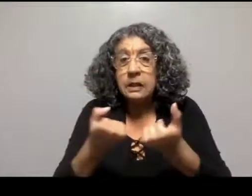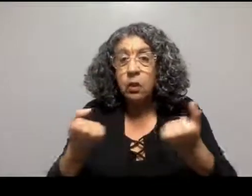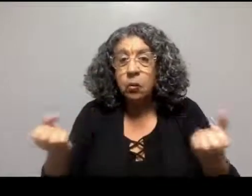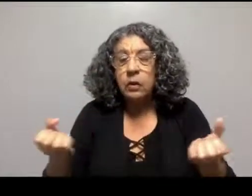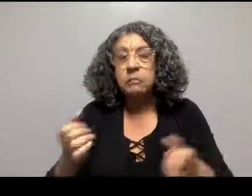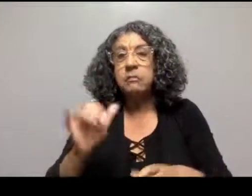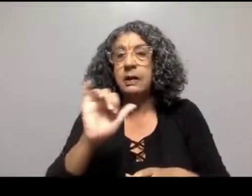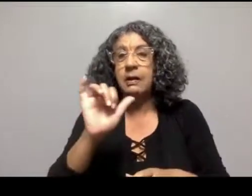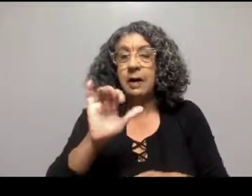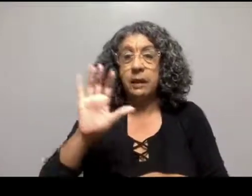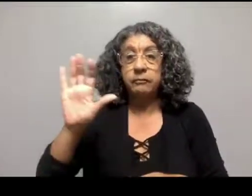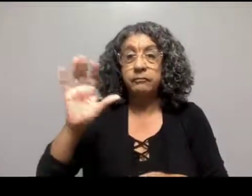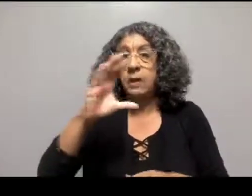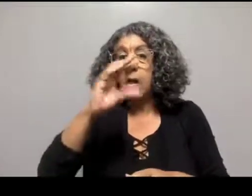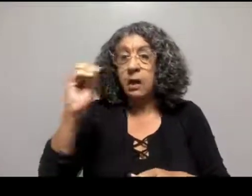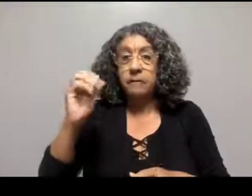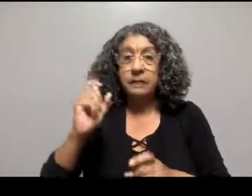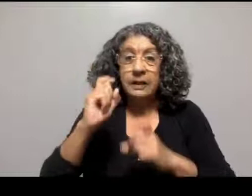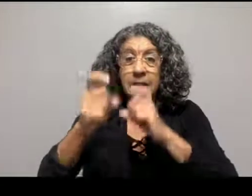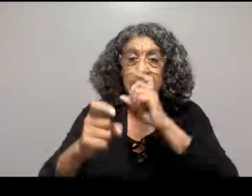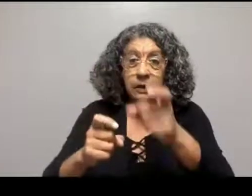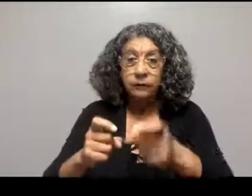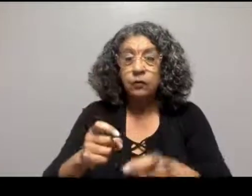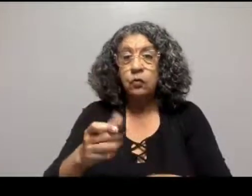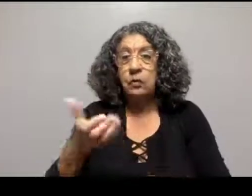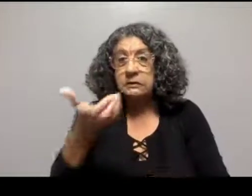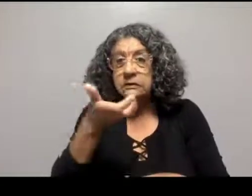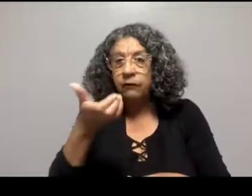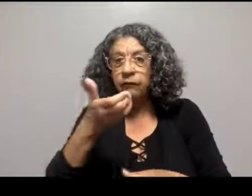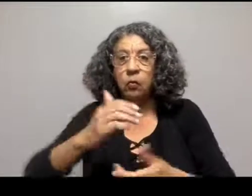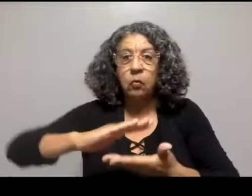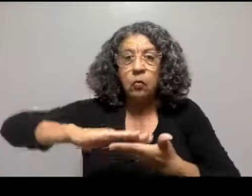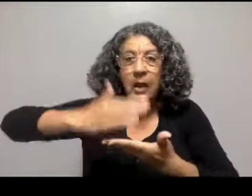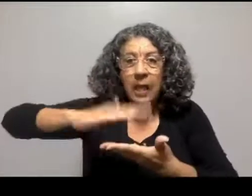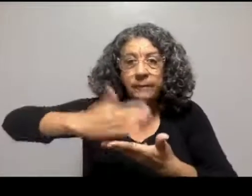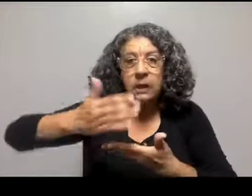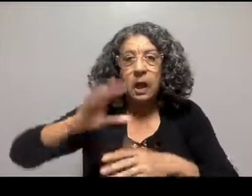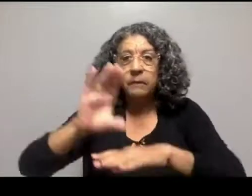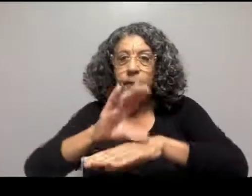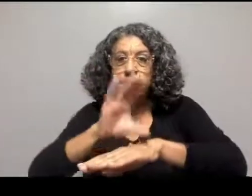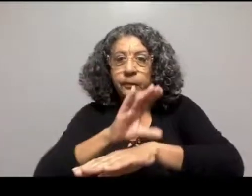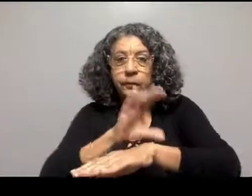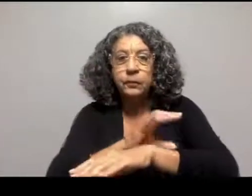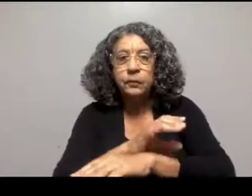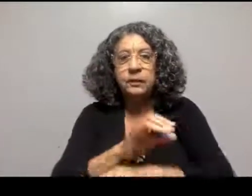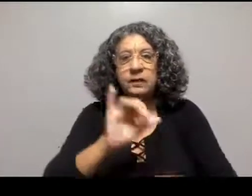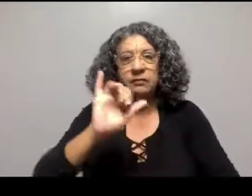Company's property and equipment they'll give you things like a cell phone a laptop or a computer.